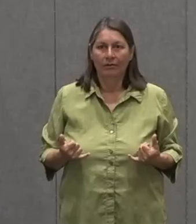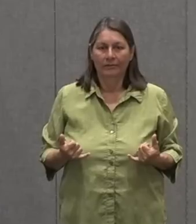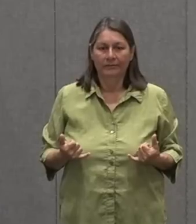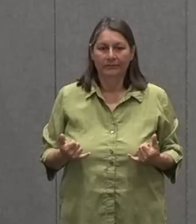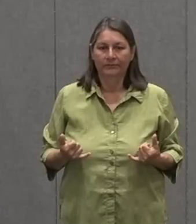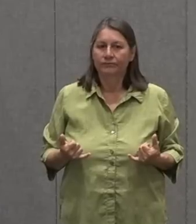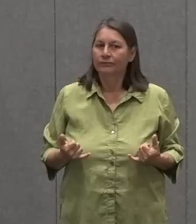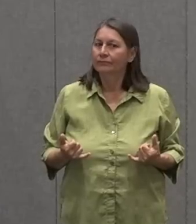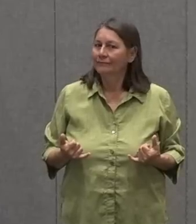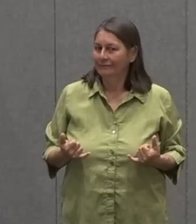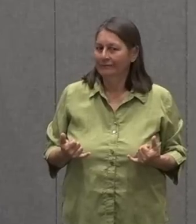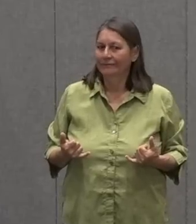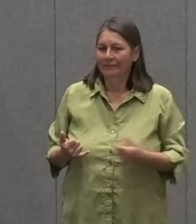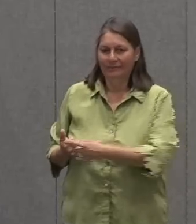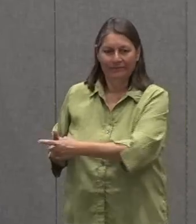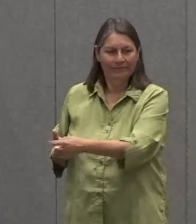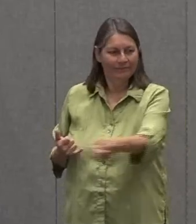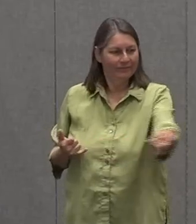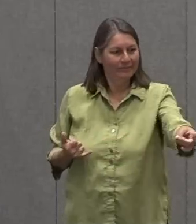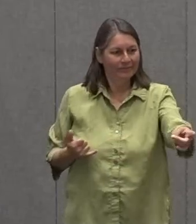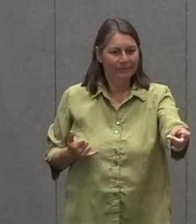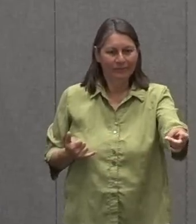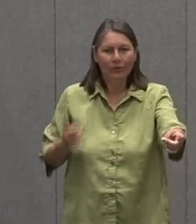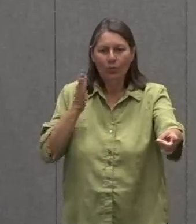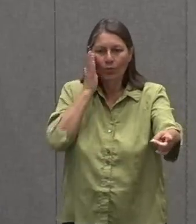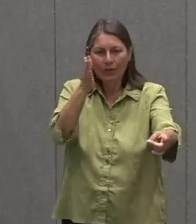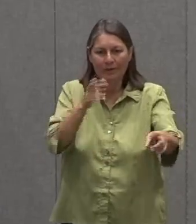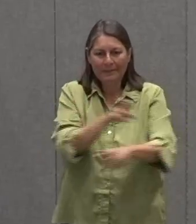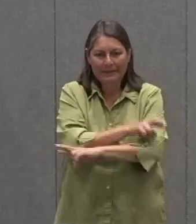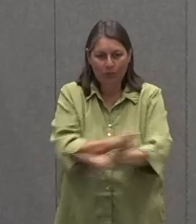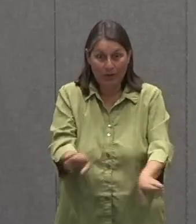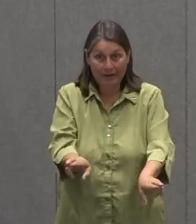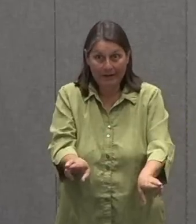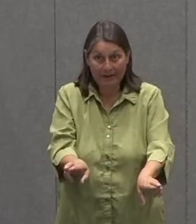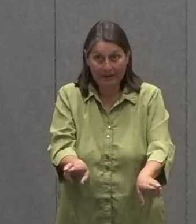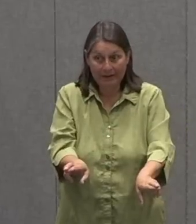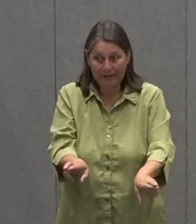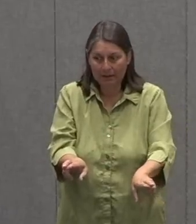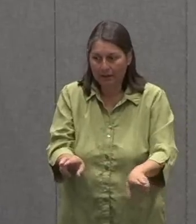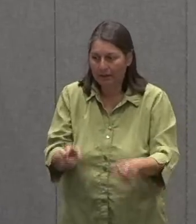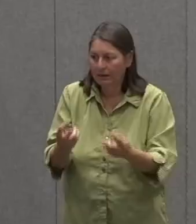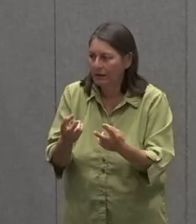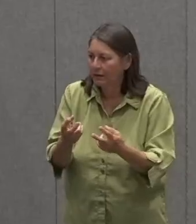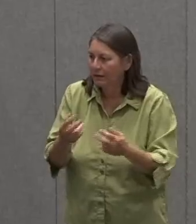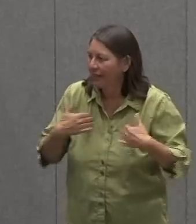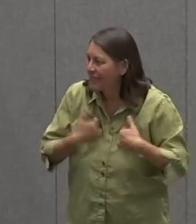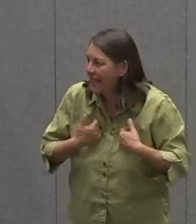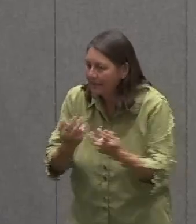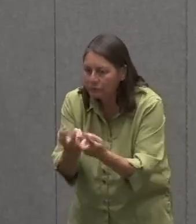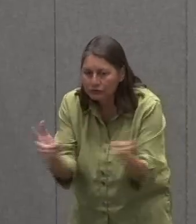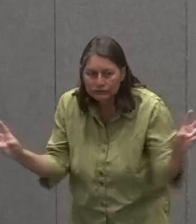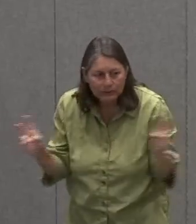"so that he will be ready." There was a mutter of excitement all through the crowd.